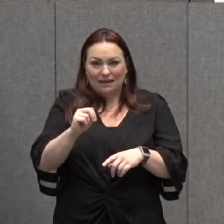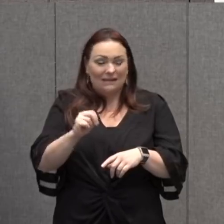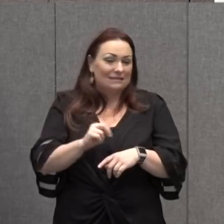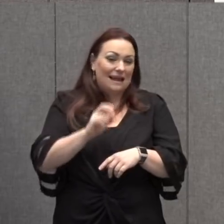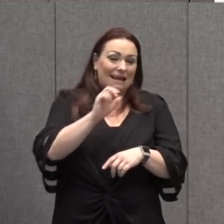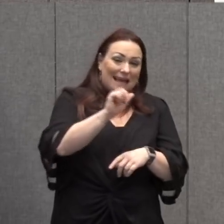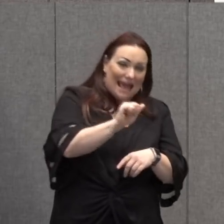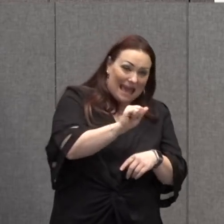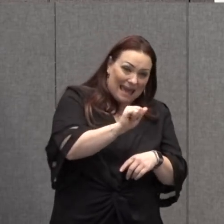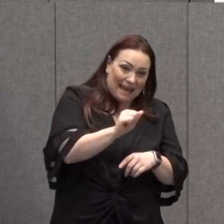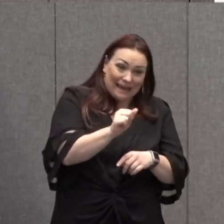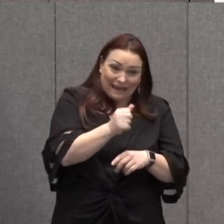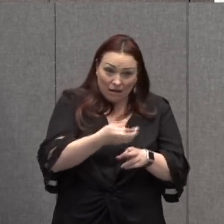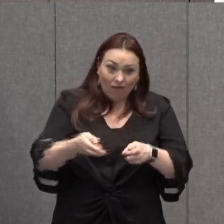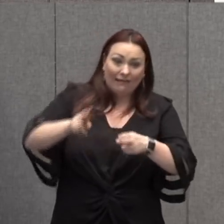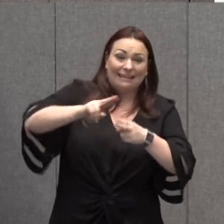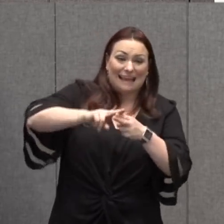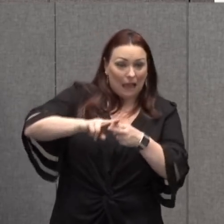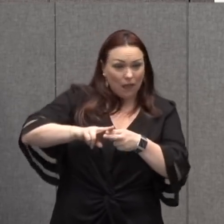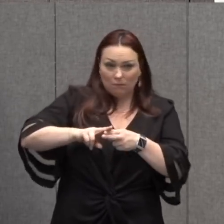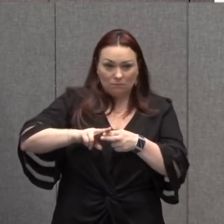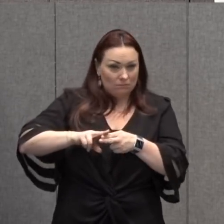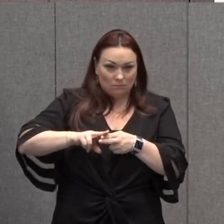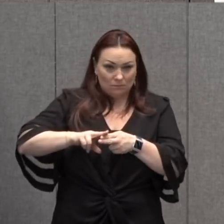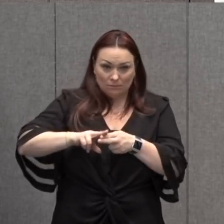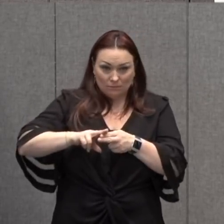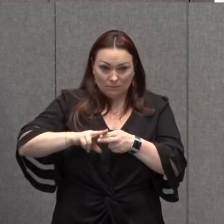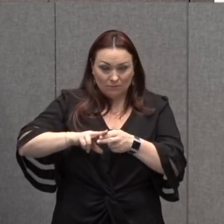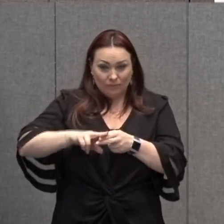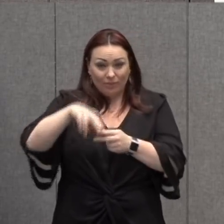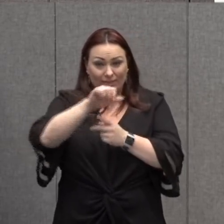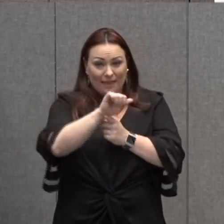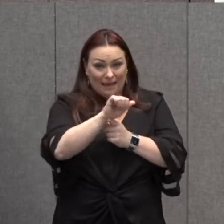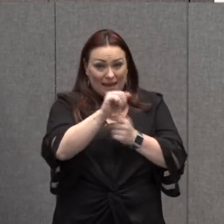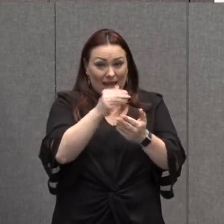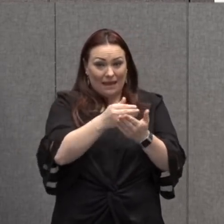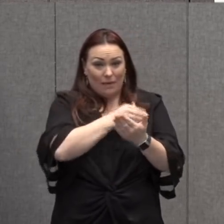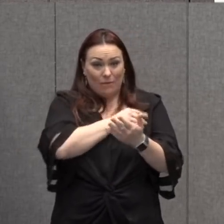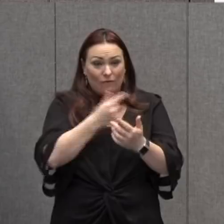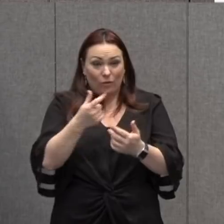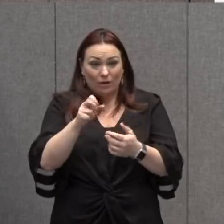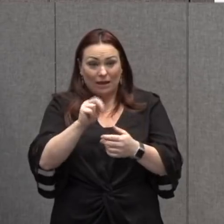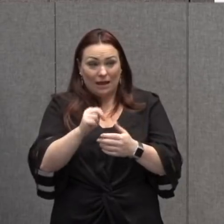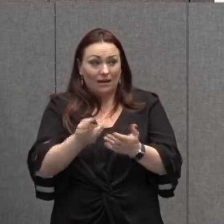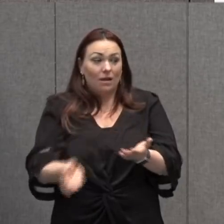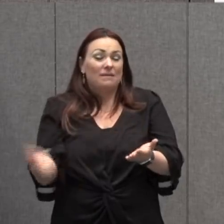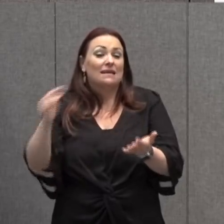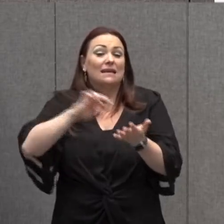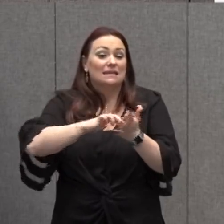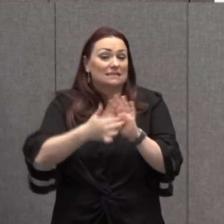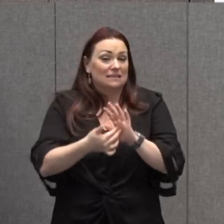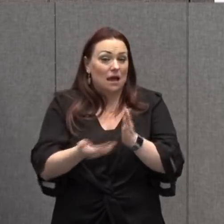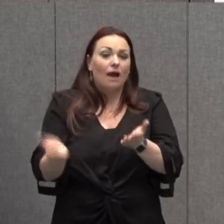So I just have to remember that when the A comes before the word gain that it's again, again.